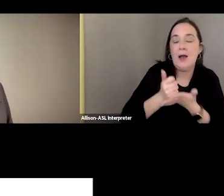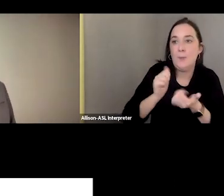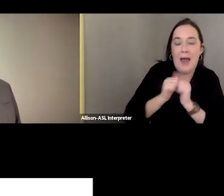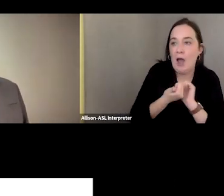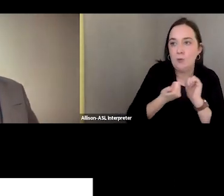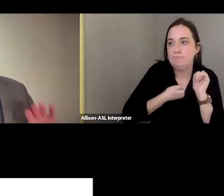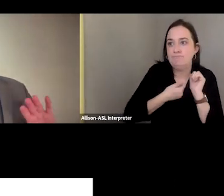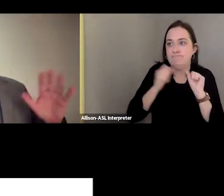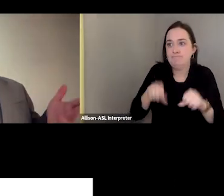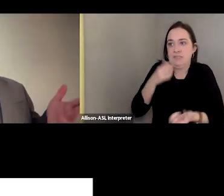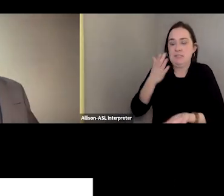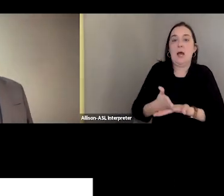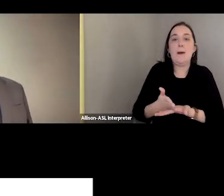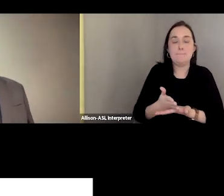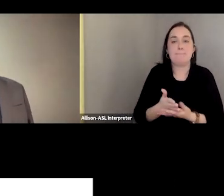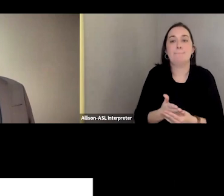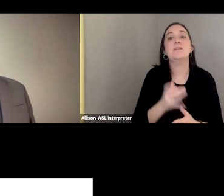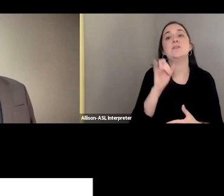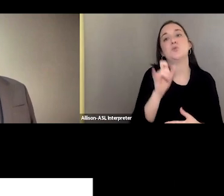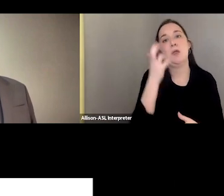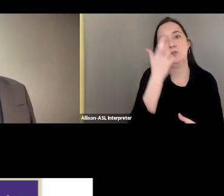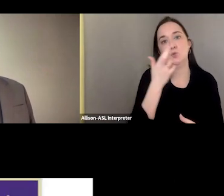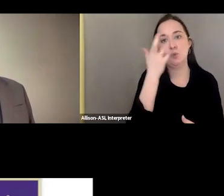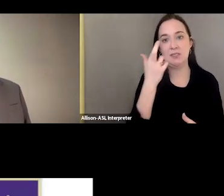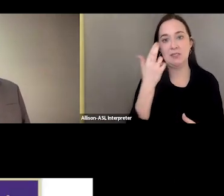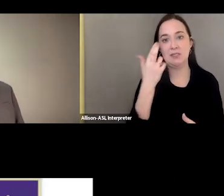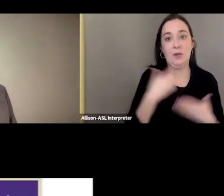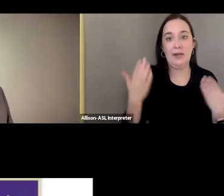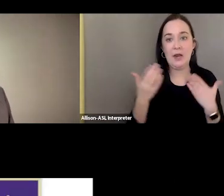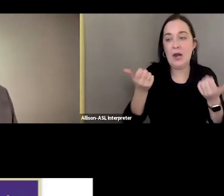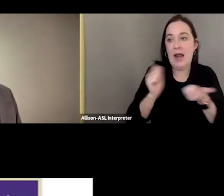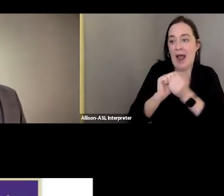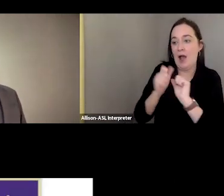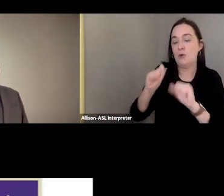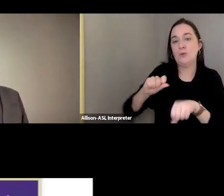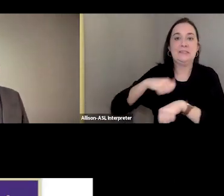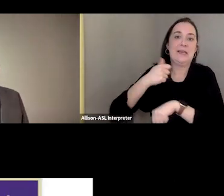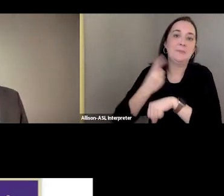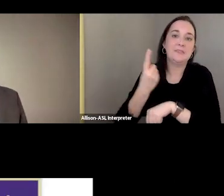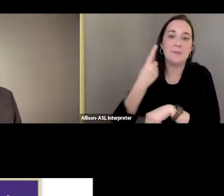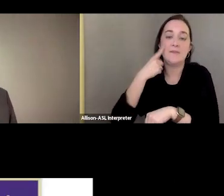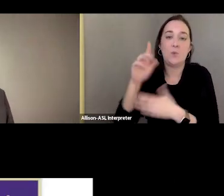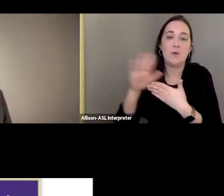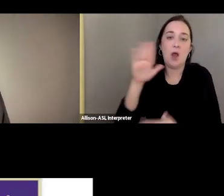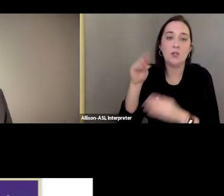this is where pivots us to what can we do on college campuses. When I imagined this talk.